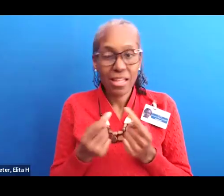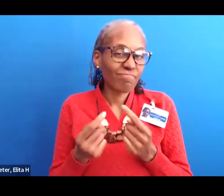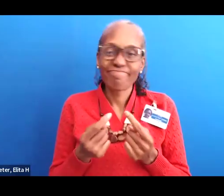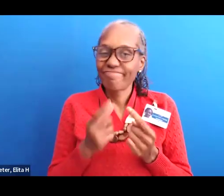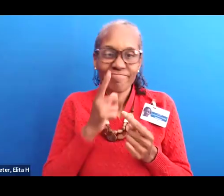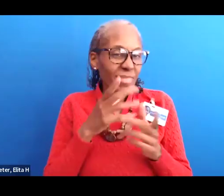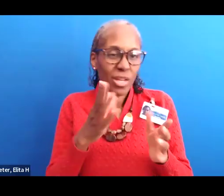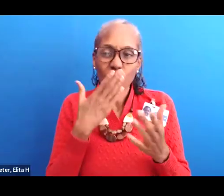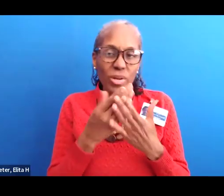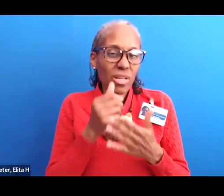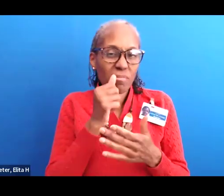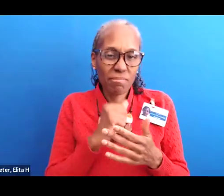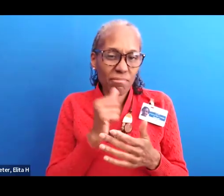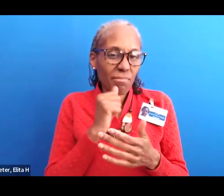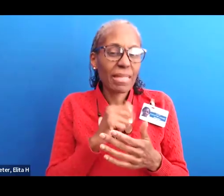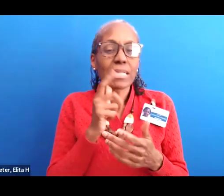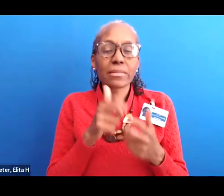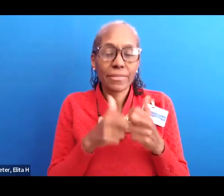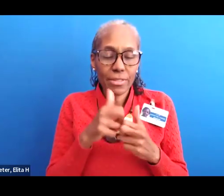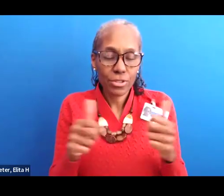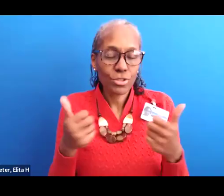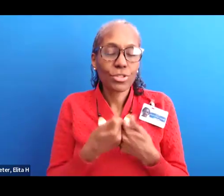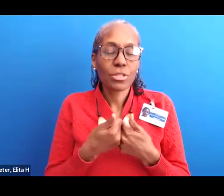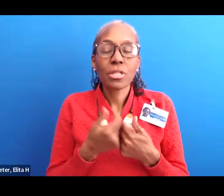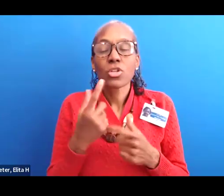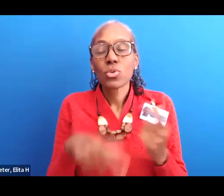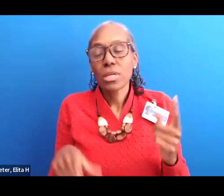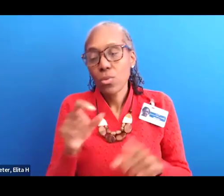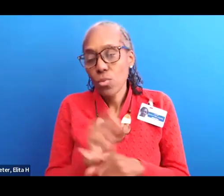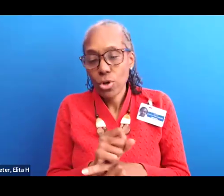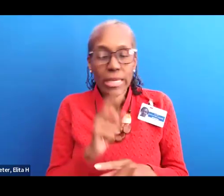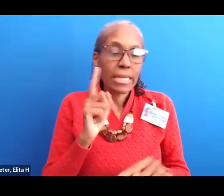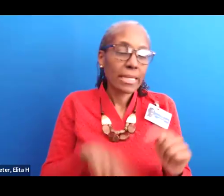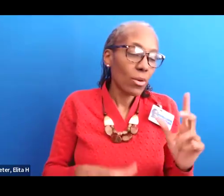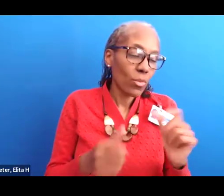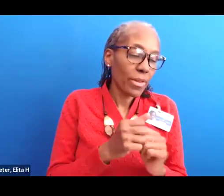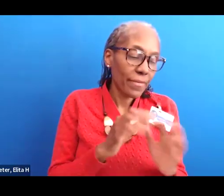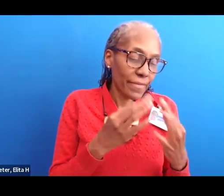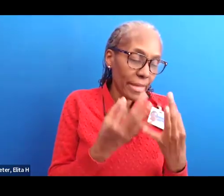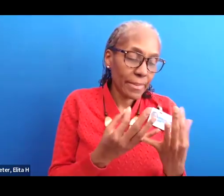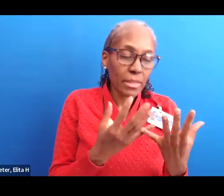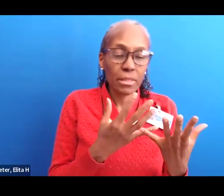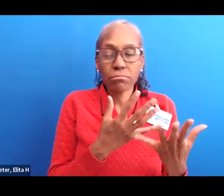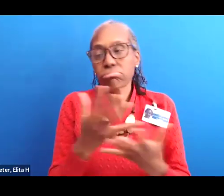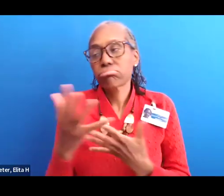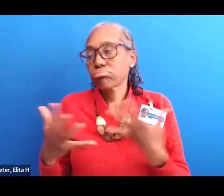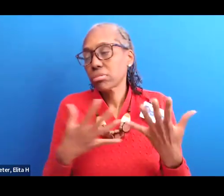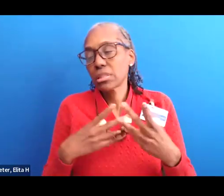It's really, really difficult and it's a challenge. When you can't work and you can't be with your family, it gets very depressing.